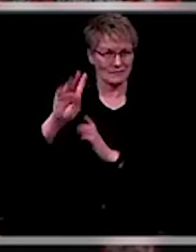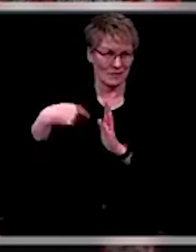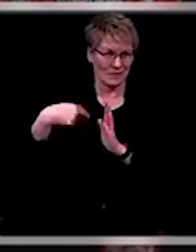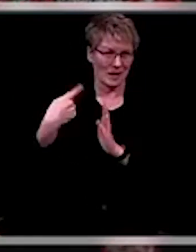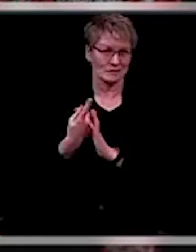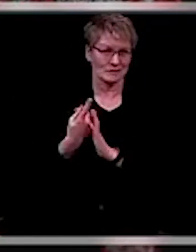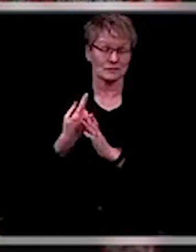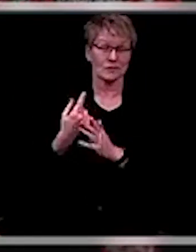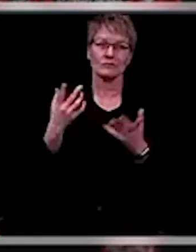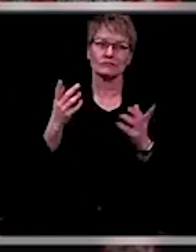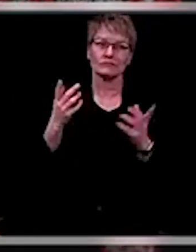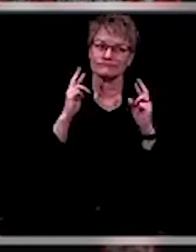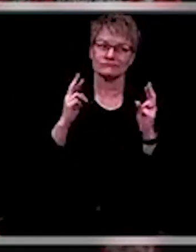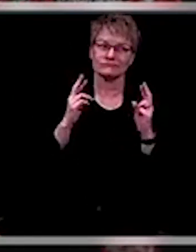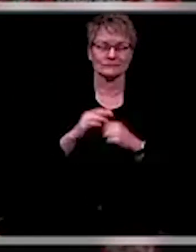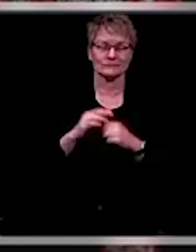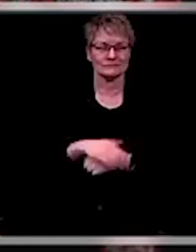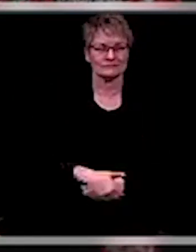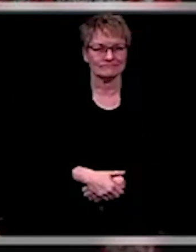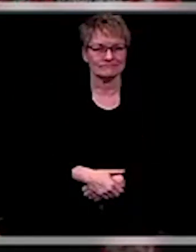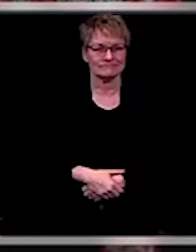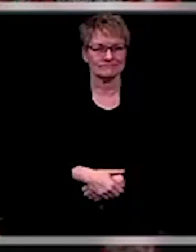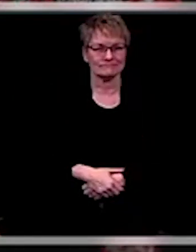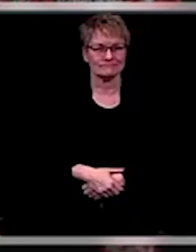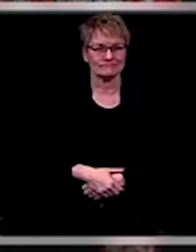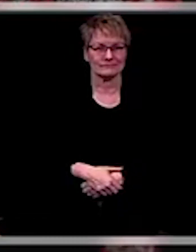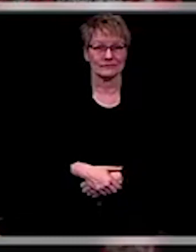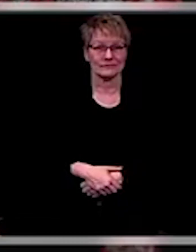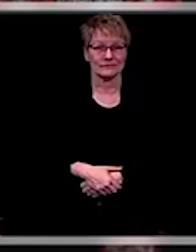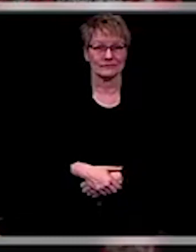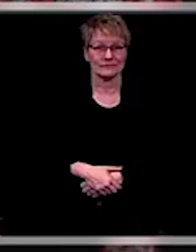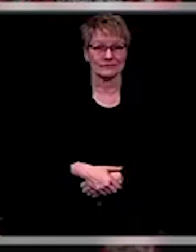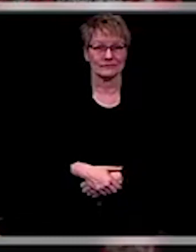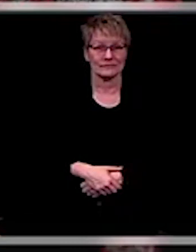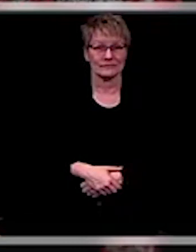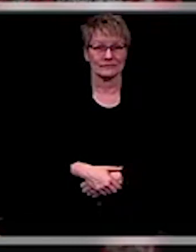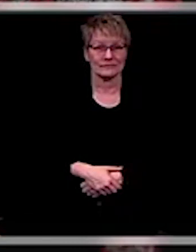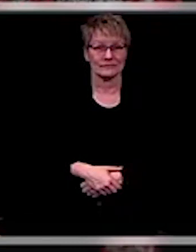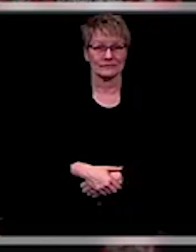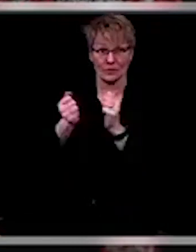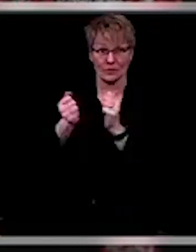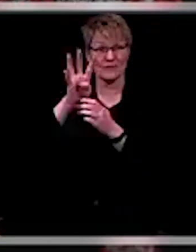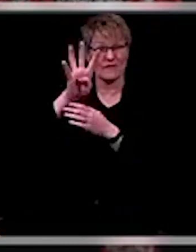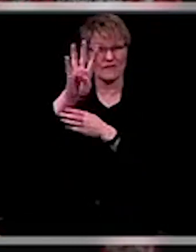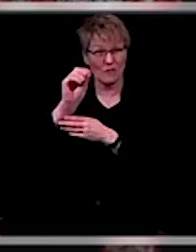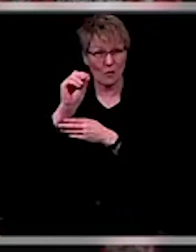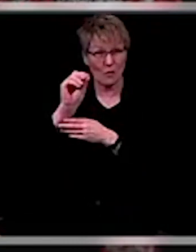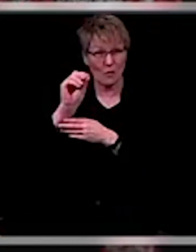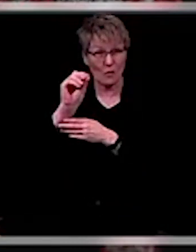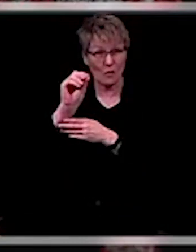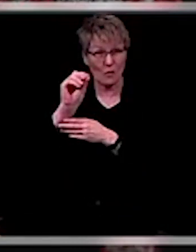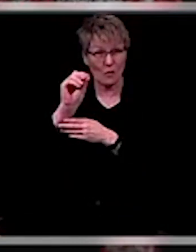to start with a capacity of 40,000 tests a day and go up to 150,000 tests per day in the next